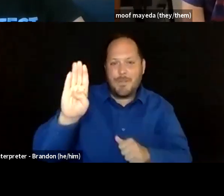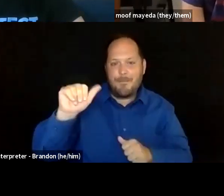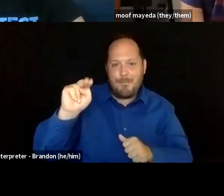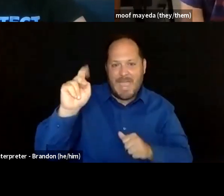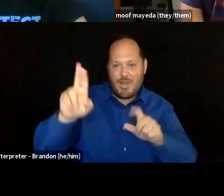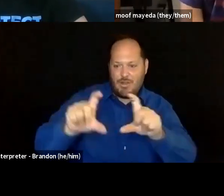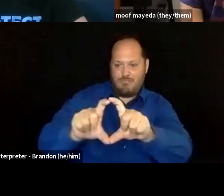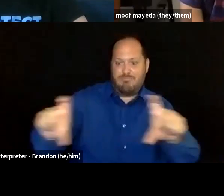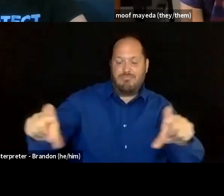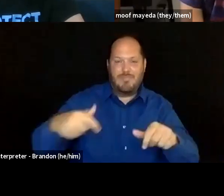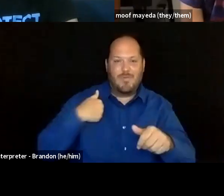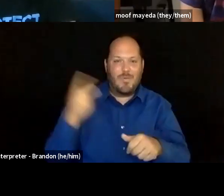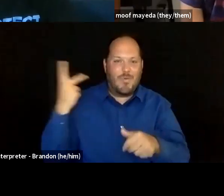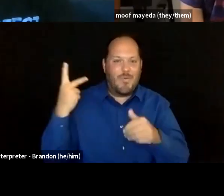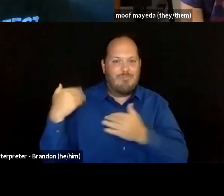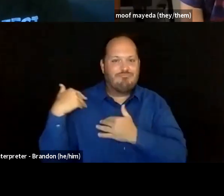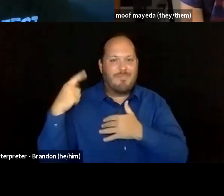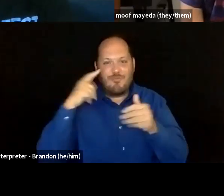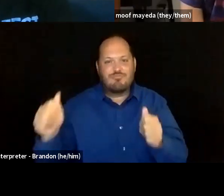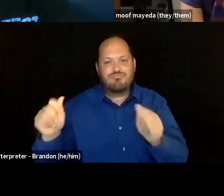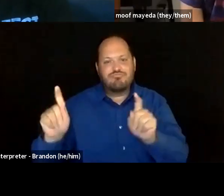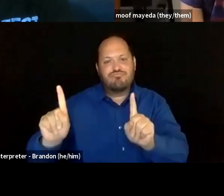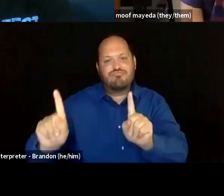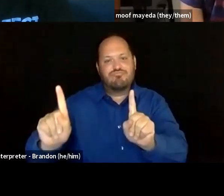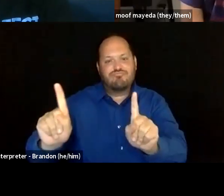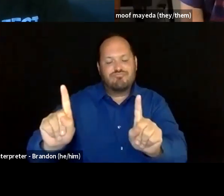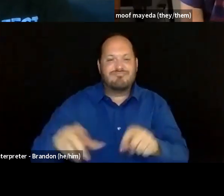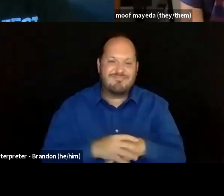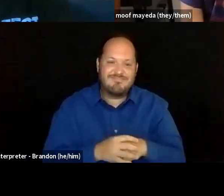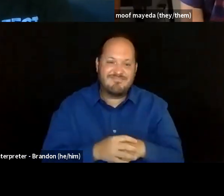I'm happy to update that I've not heard recently any